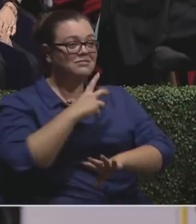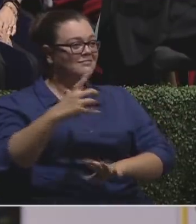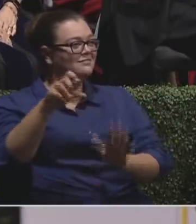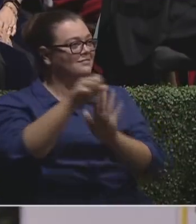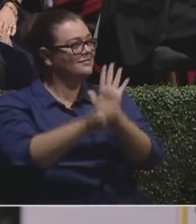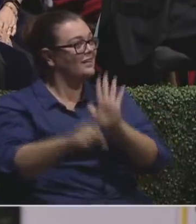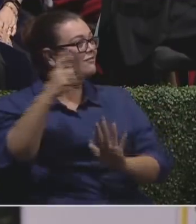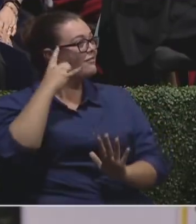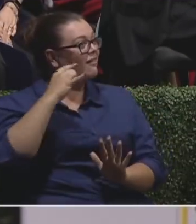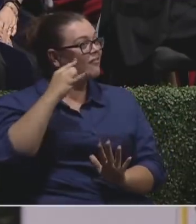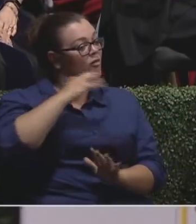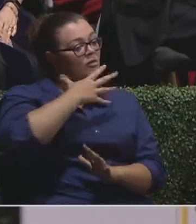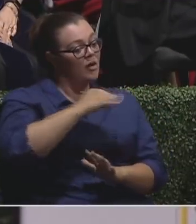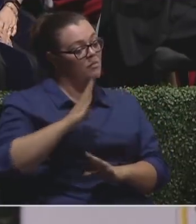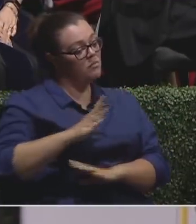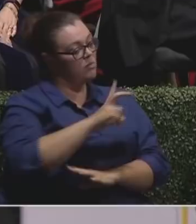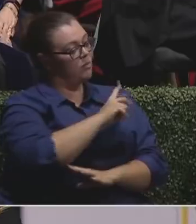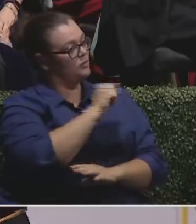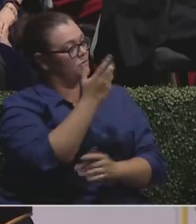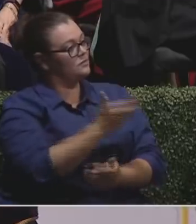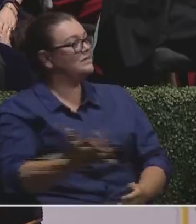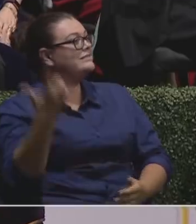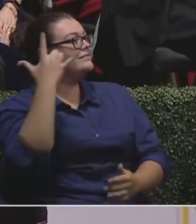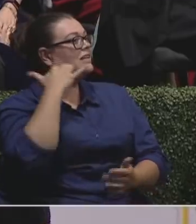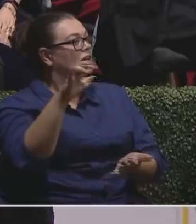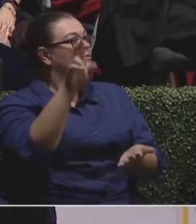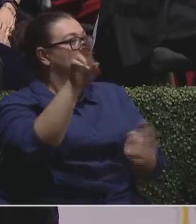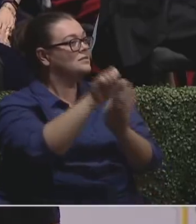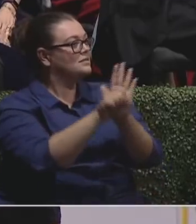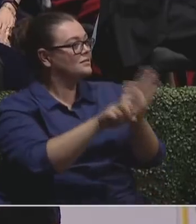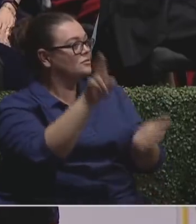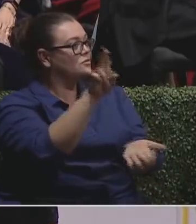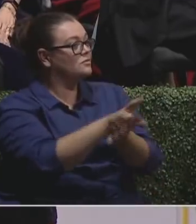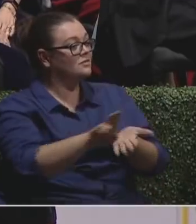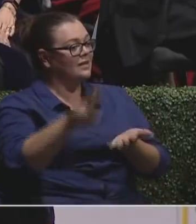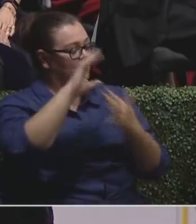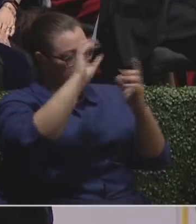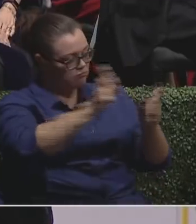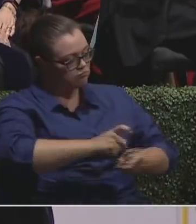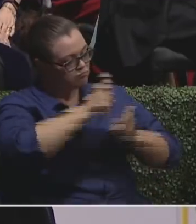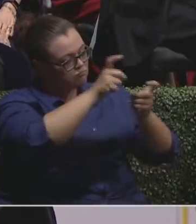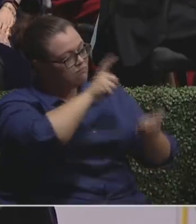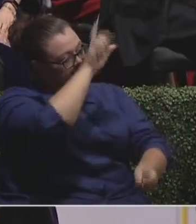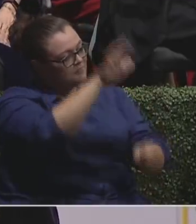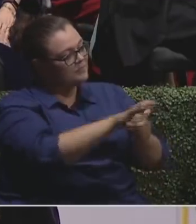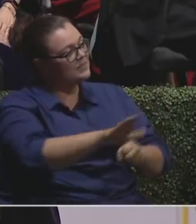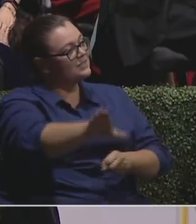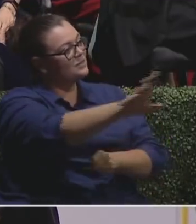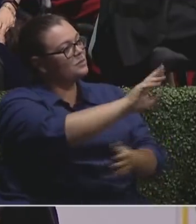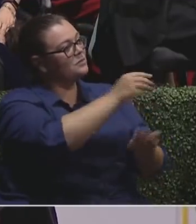THE TRICK IT, KNOW, IS GETTING THE HOOD ON CORRECTLY, AND YOU WILL DID BEAUTIFULLY. THAT WAS THE FINAL EXAM. BY THE AUTHORITY VESTED IN ME BY THE STATE OF CALIFORNIA AND BY THE TRUSTEES